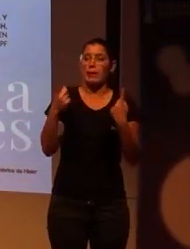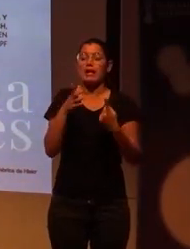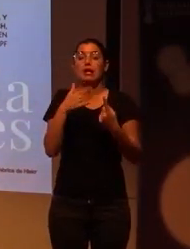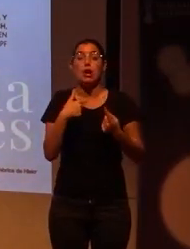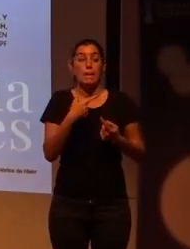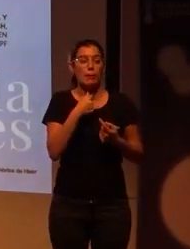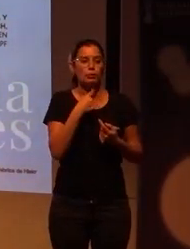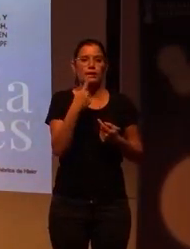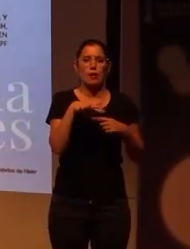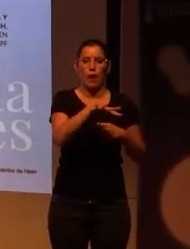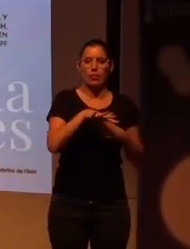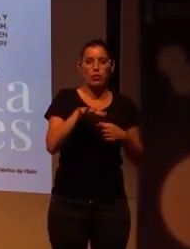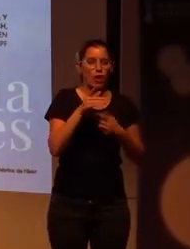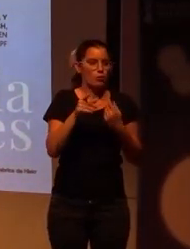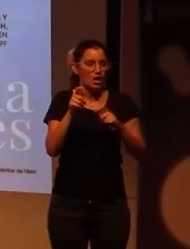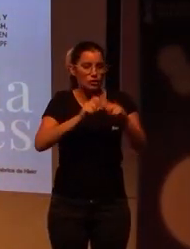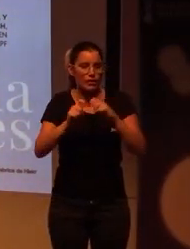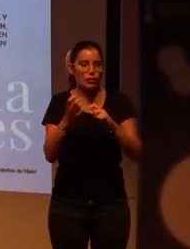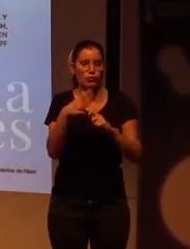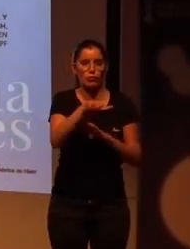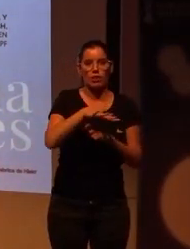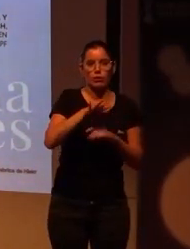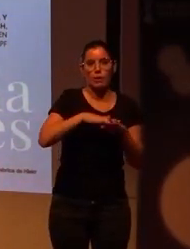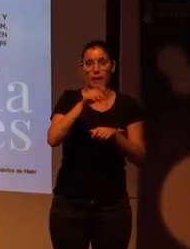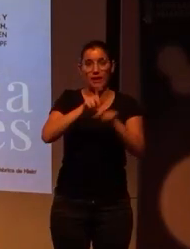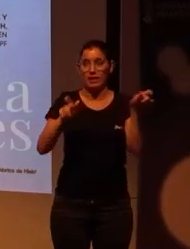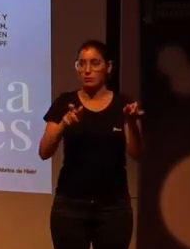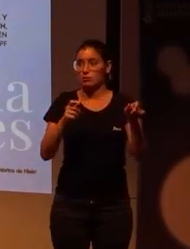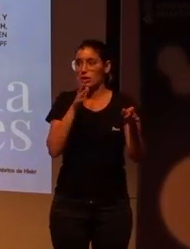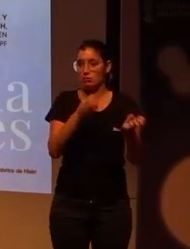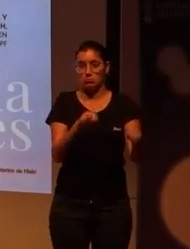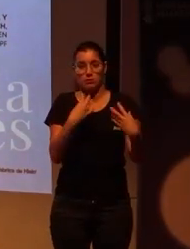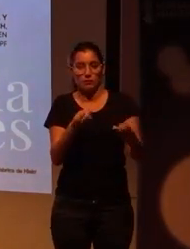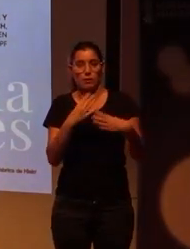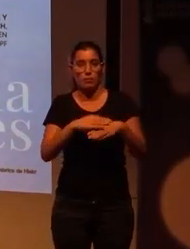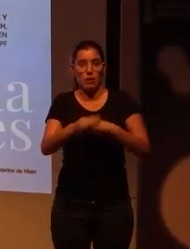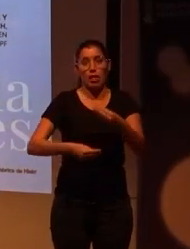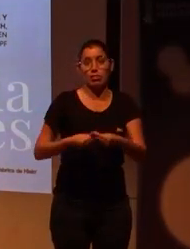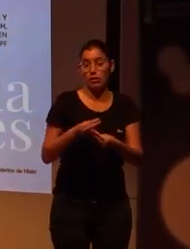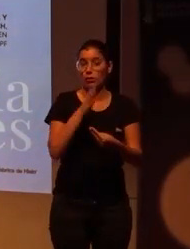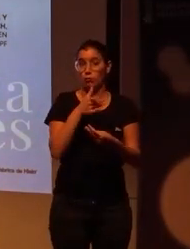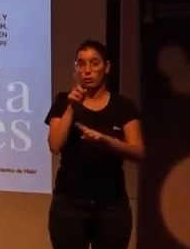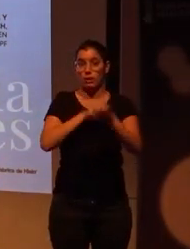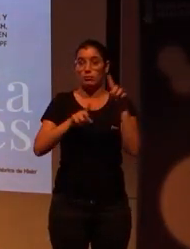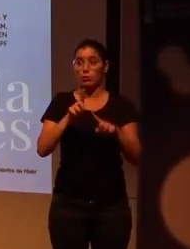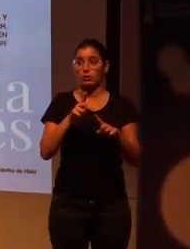like you said, an association, a place where people want and get information, to do it well, because the problem is “Look, I plant this”, the owner comes